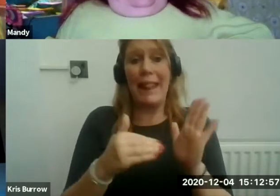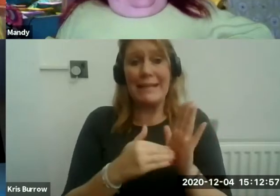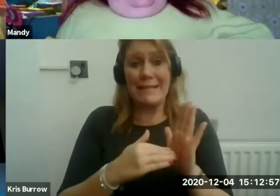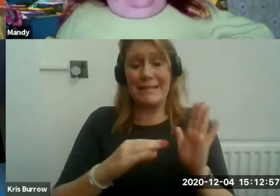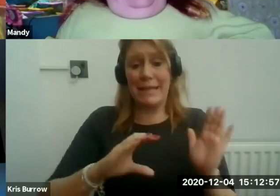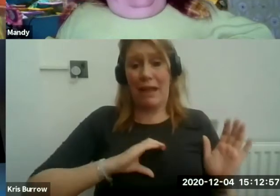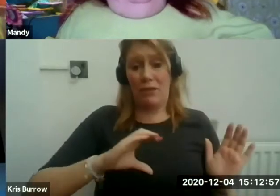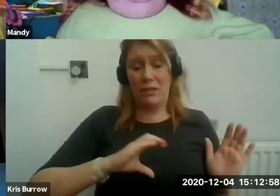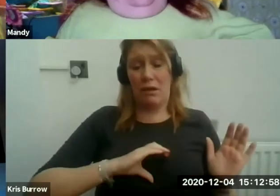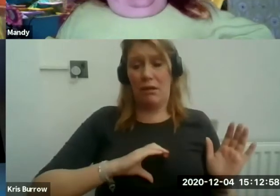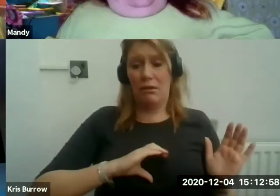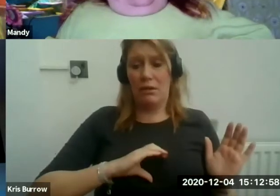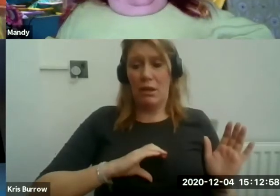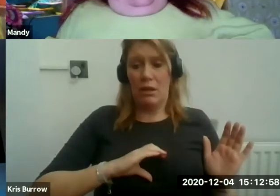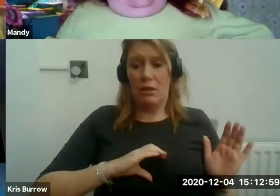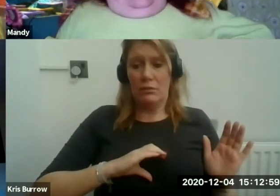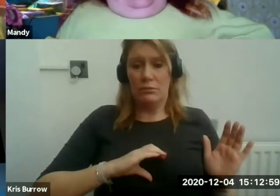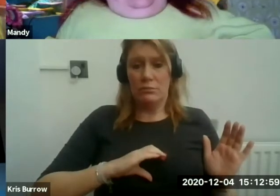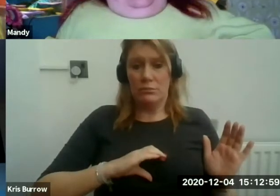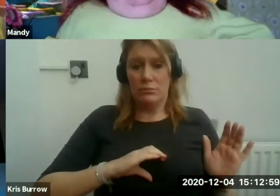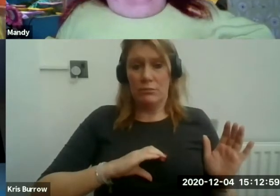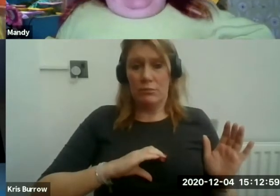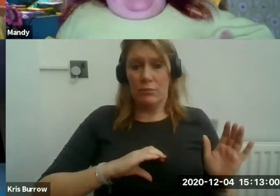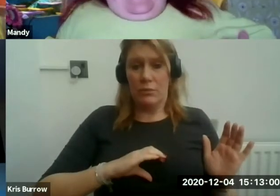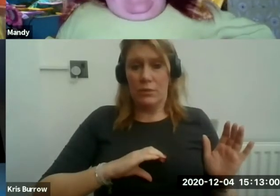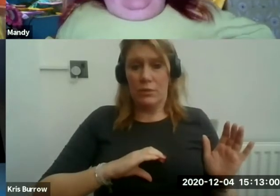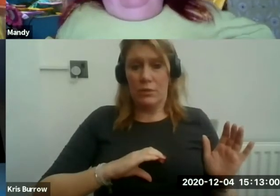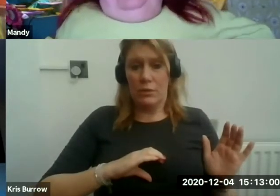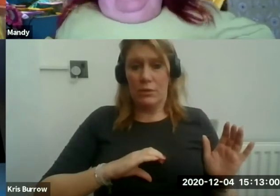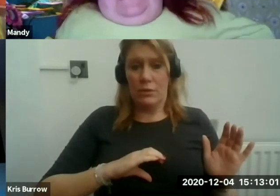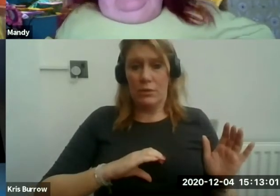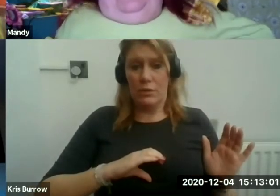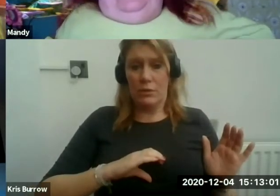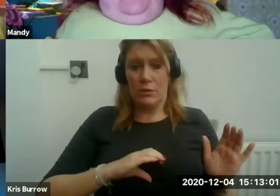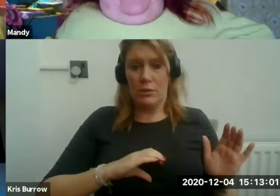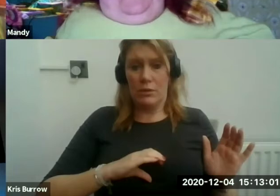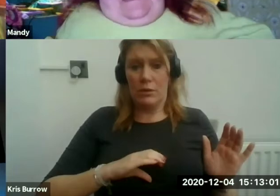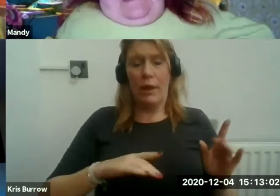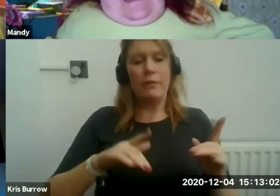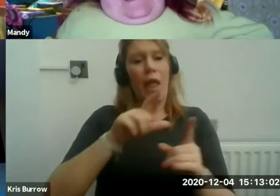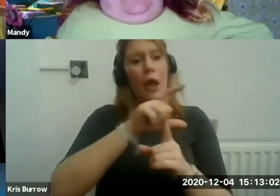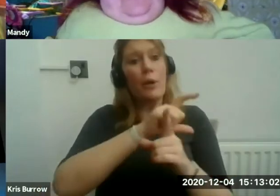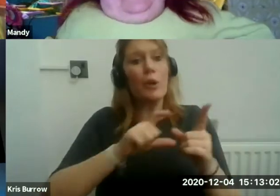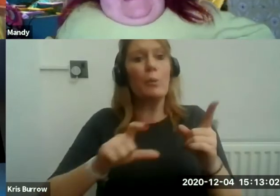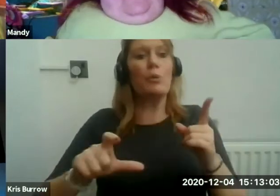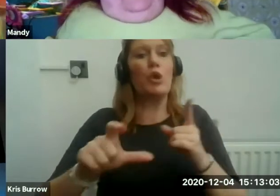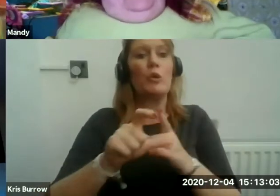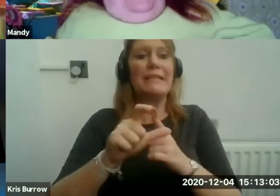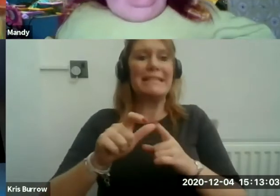character over my community activism shall we say and the things I've got going on.